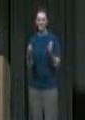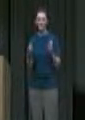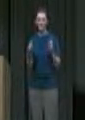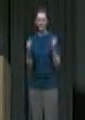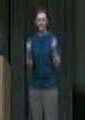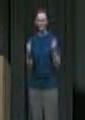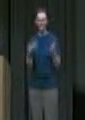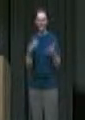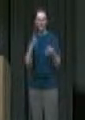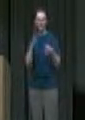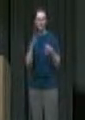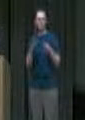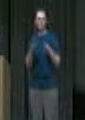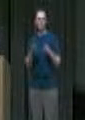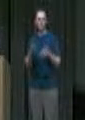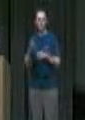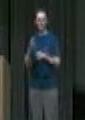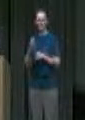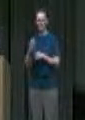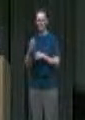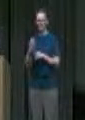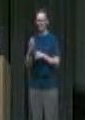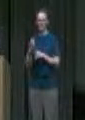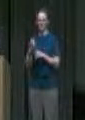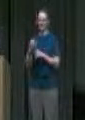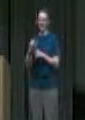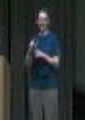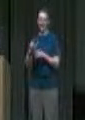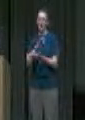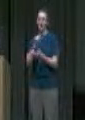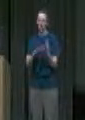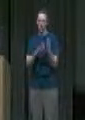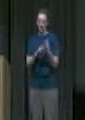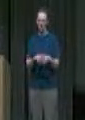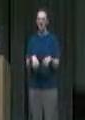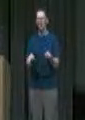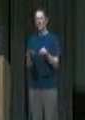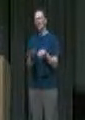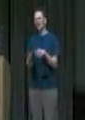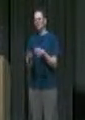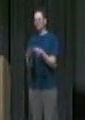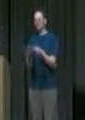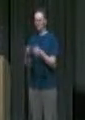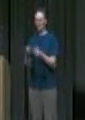remedial approach and then cover some additional work that's happening uh on the site uh within the